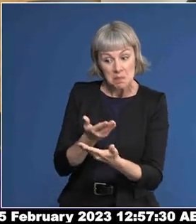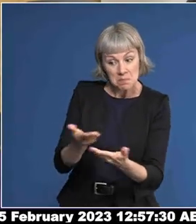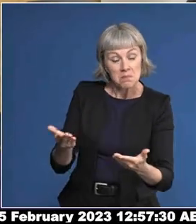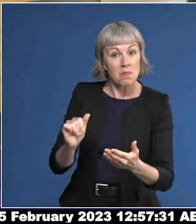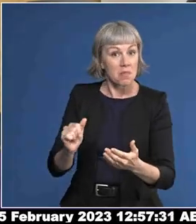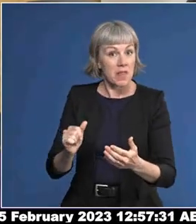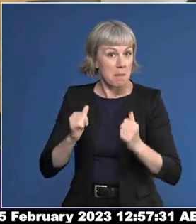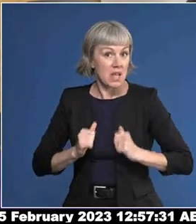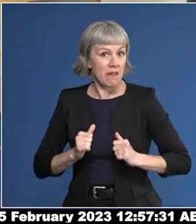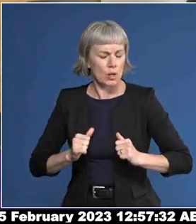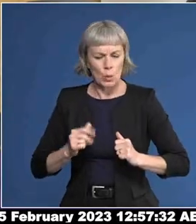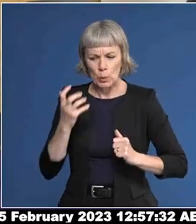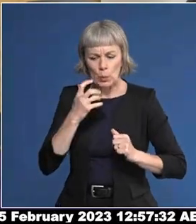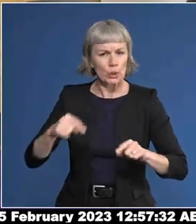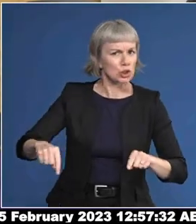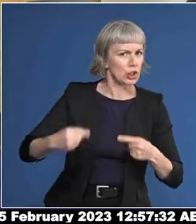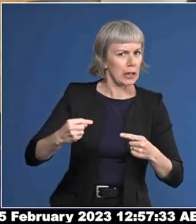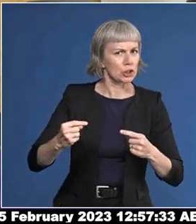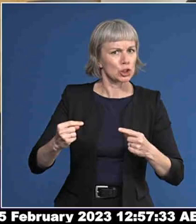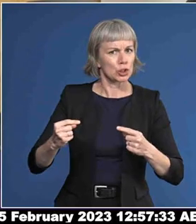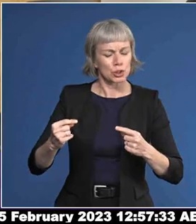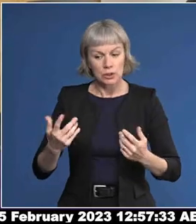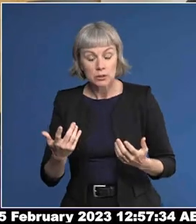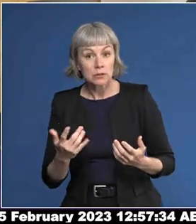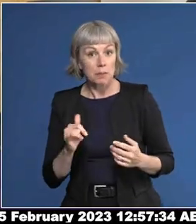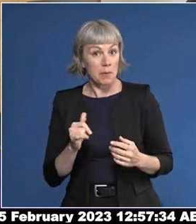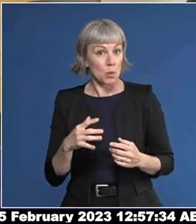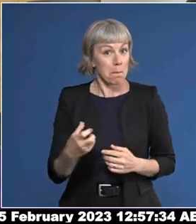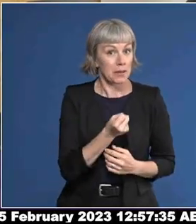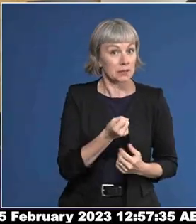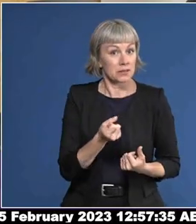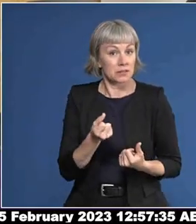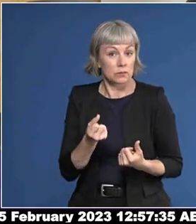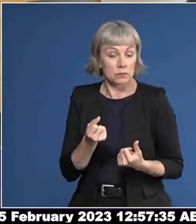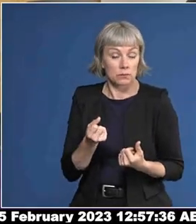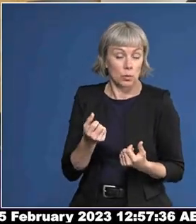and the use of restrictive practices meeting both work health and safety obligations?